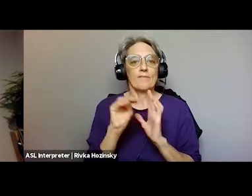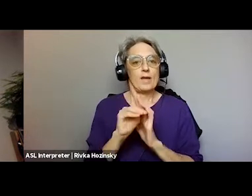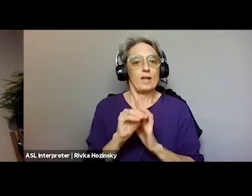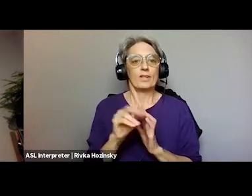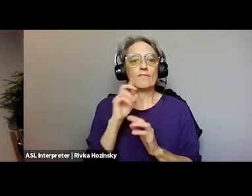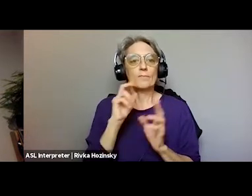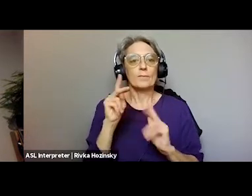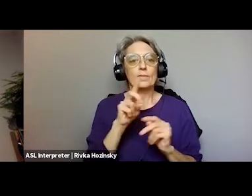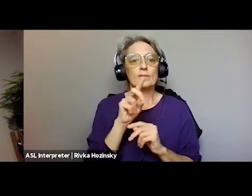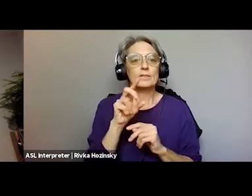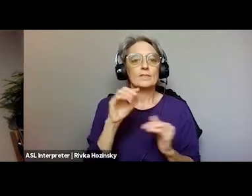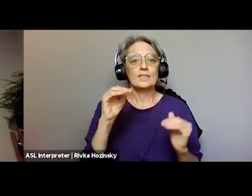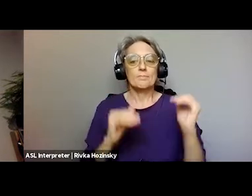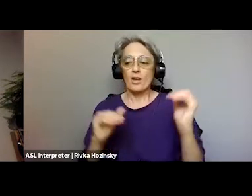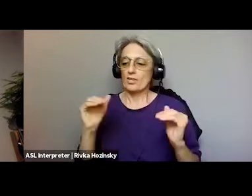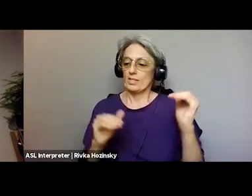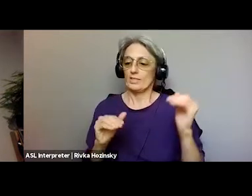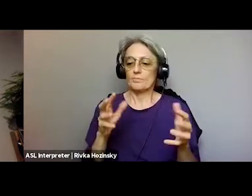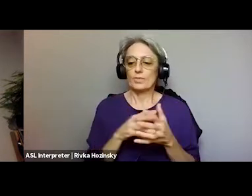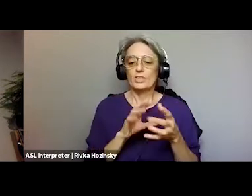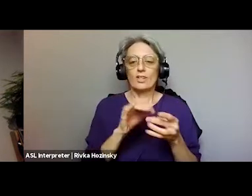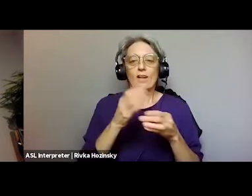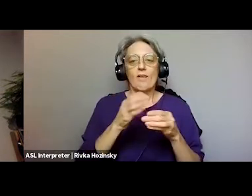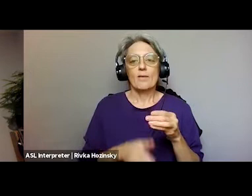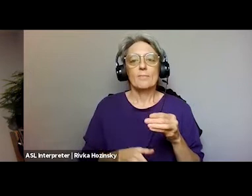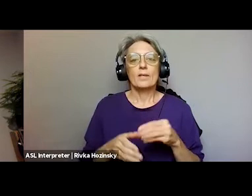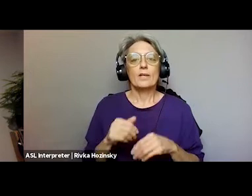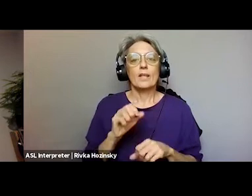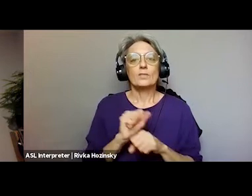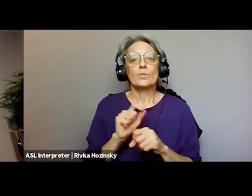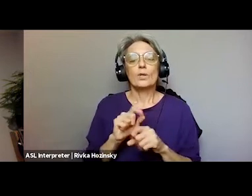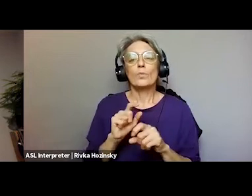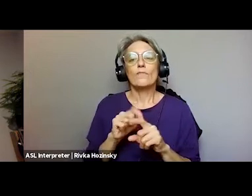related services and outcomes. This comes from work by Williams and Mohammed. It was focused on